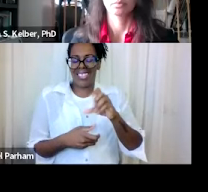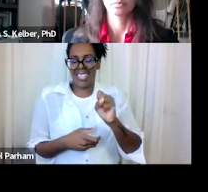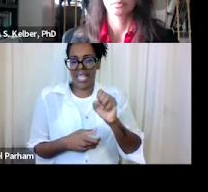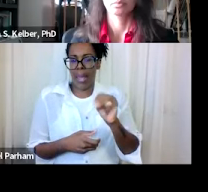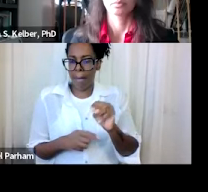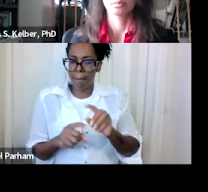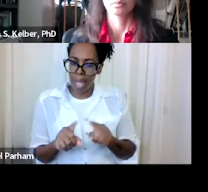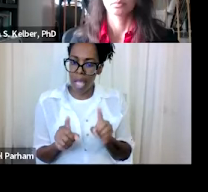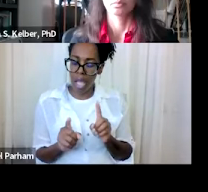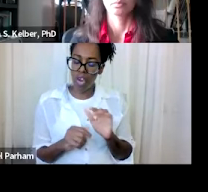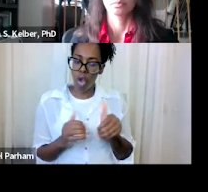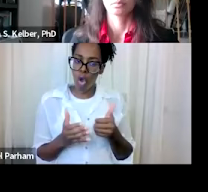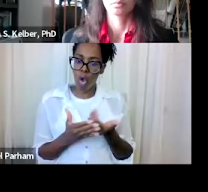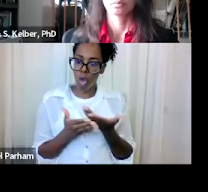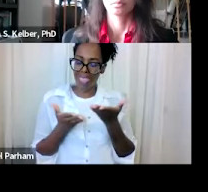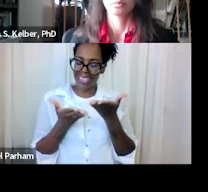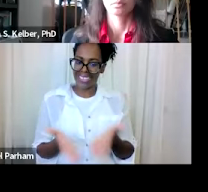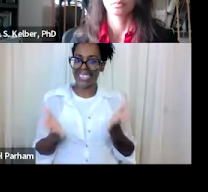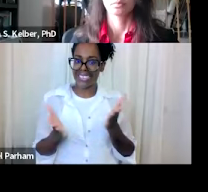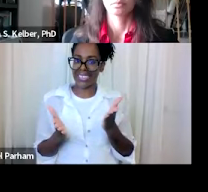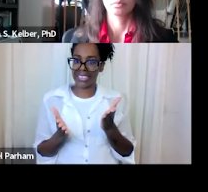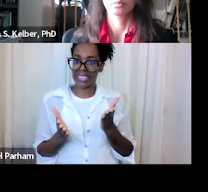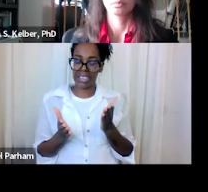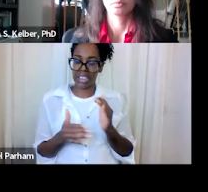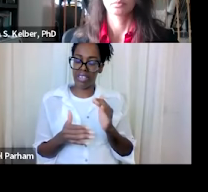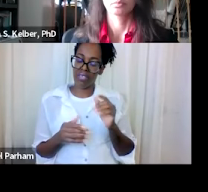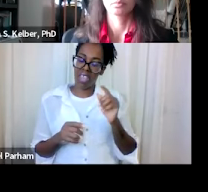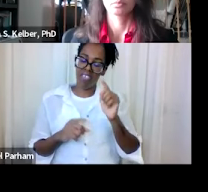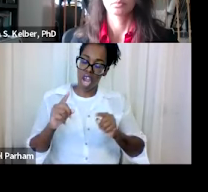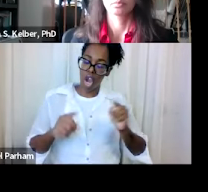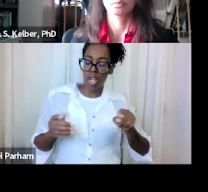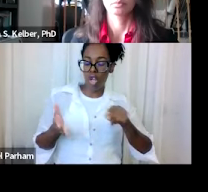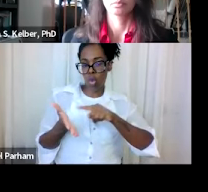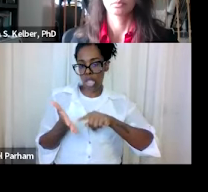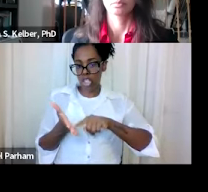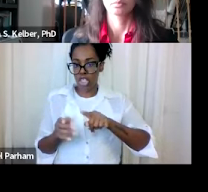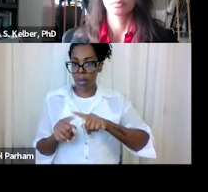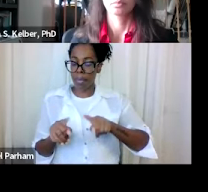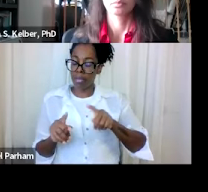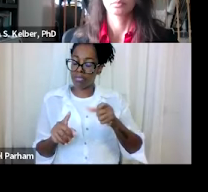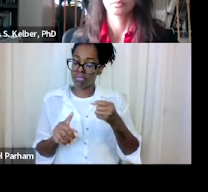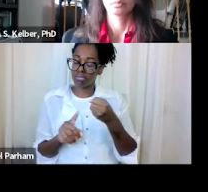but they all exist nonetheless. There are variable amounts of research, but they have a significant impact